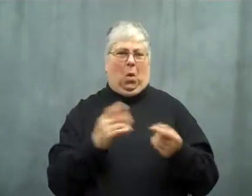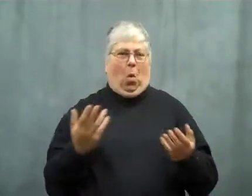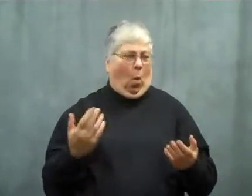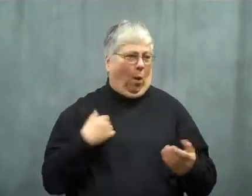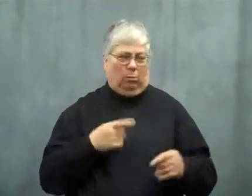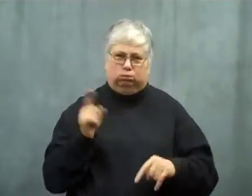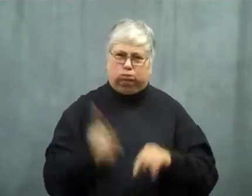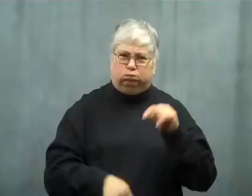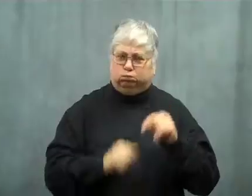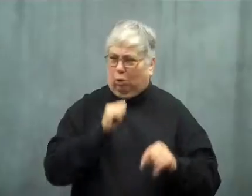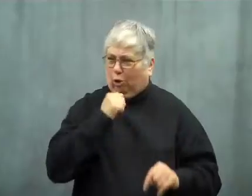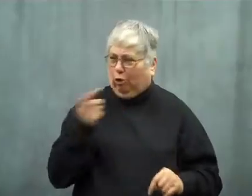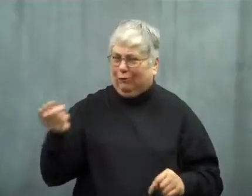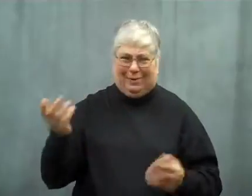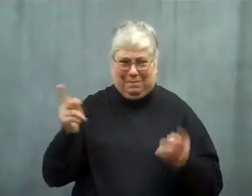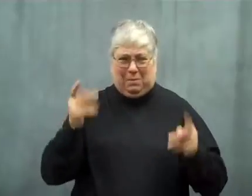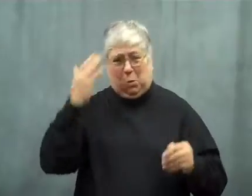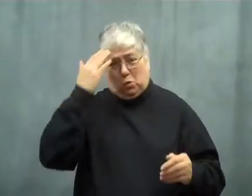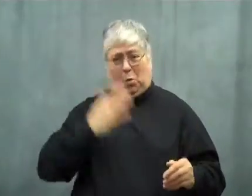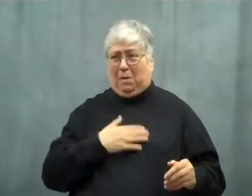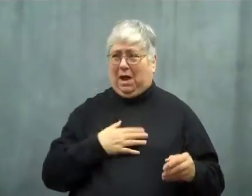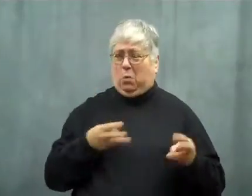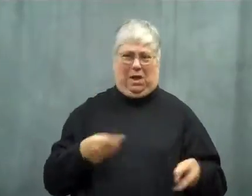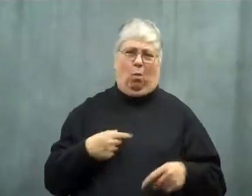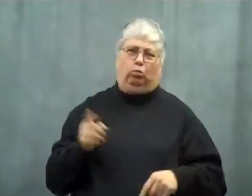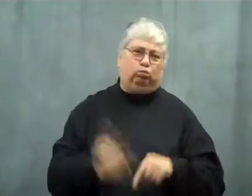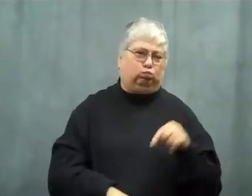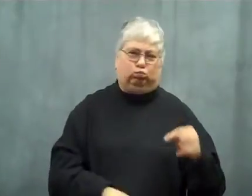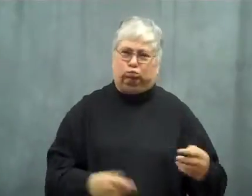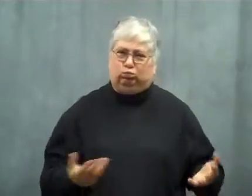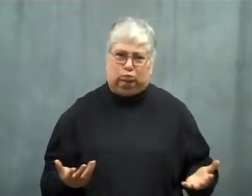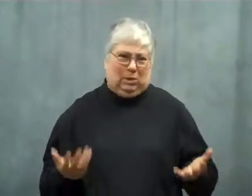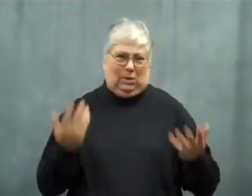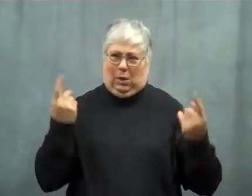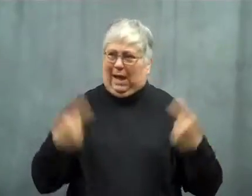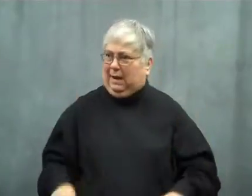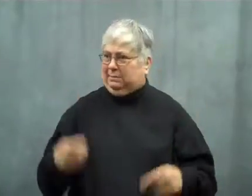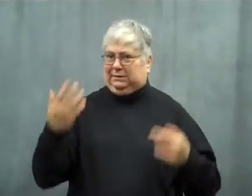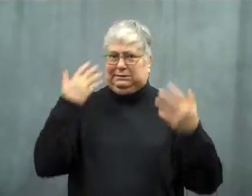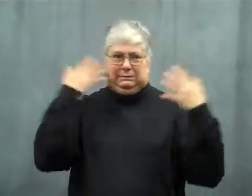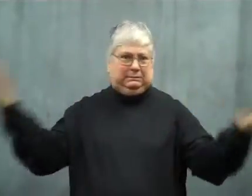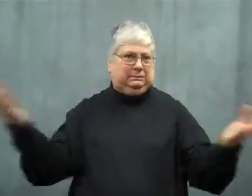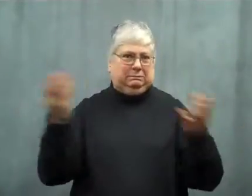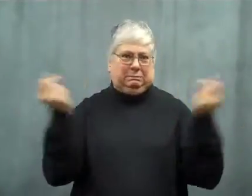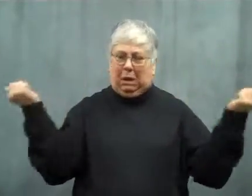He said he could never hurt her, and those who knew him knew that too.